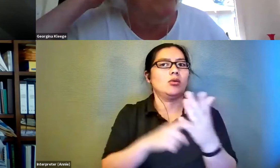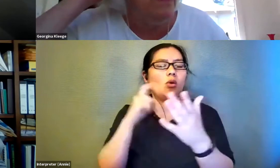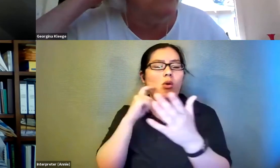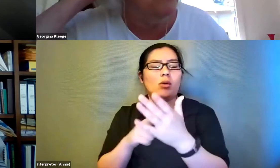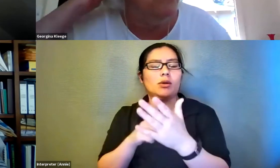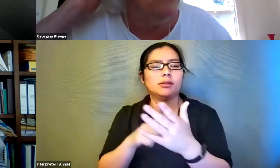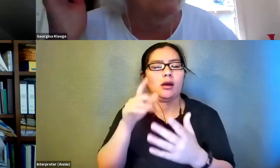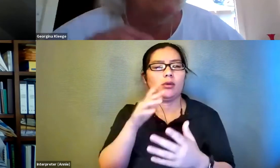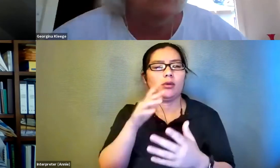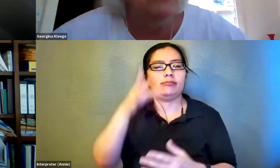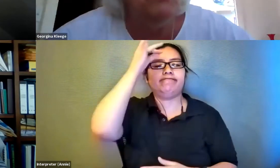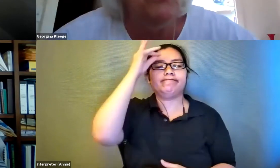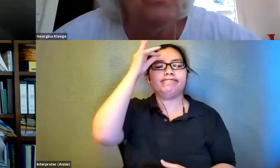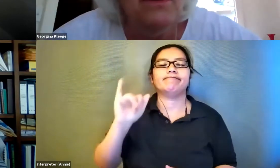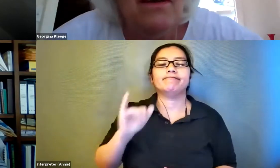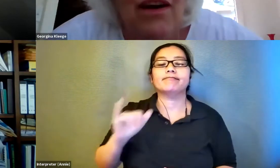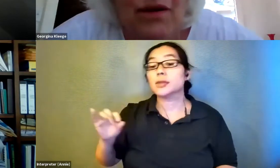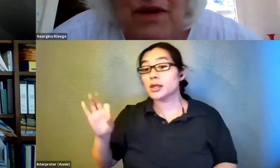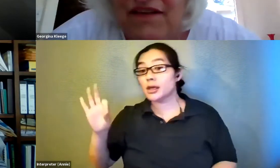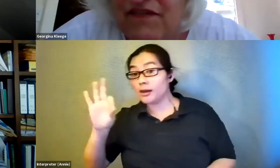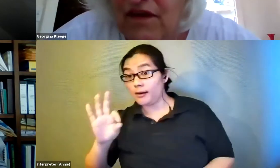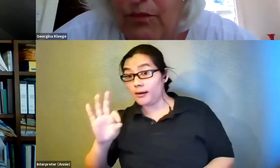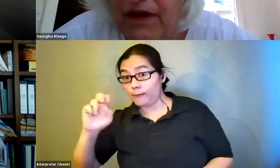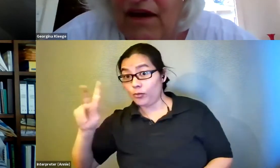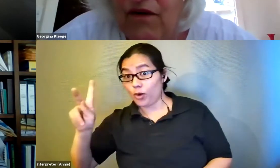Franks very valuable comments about